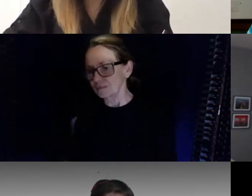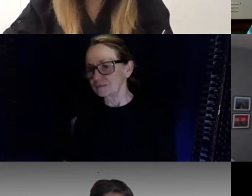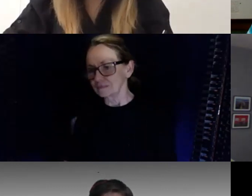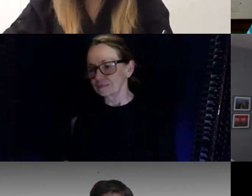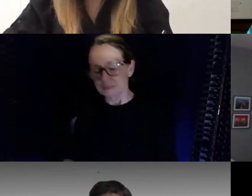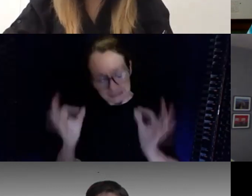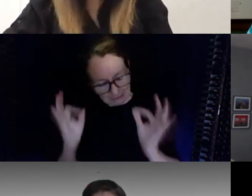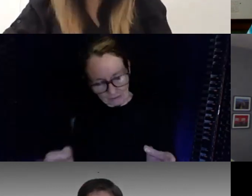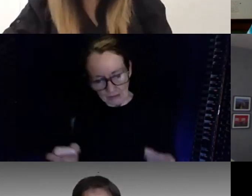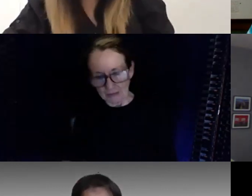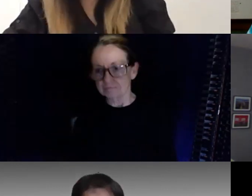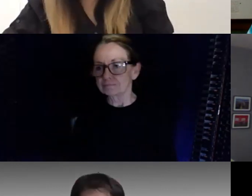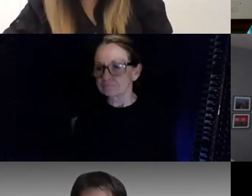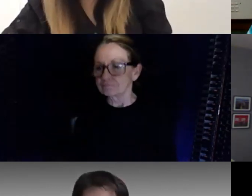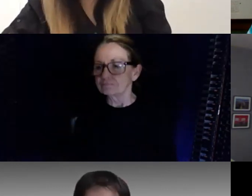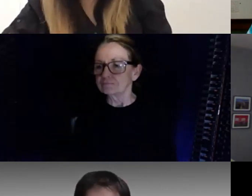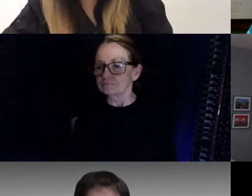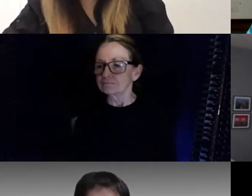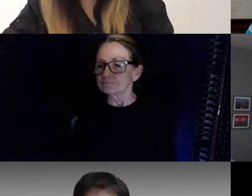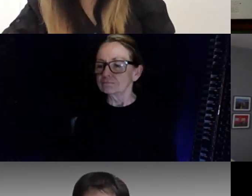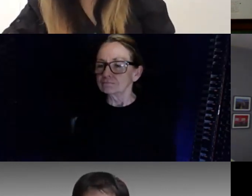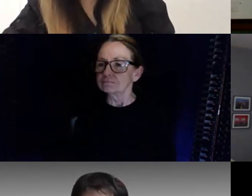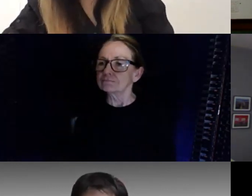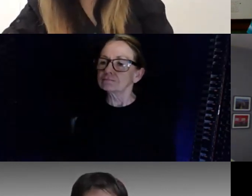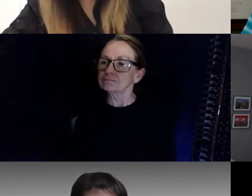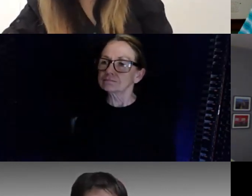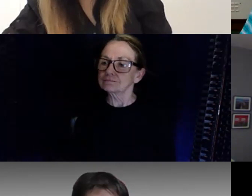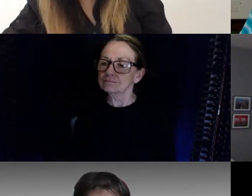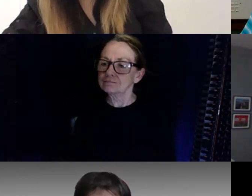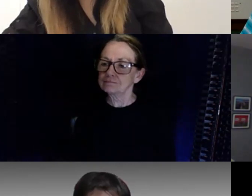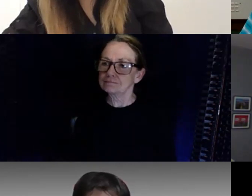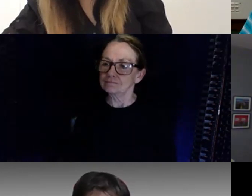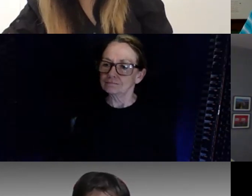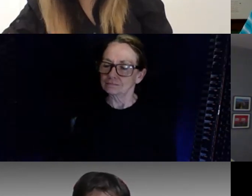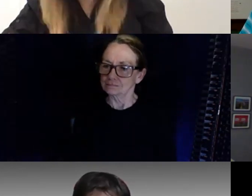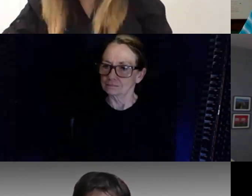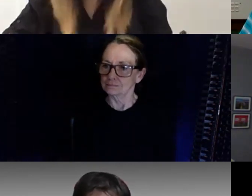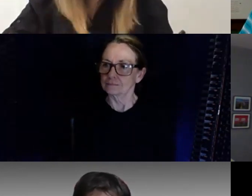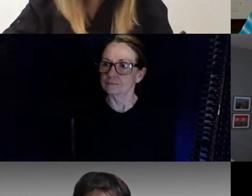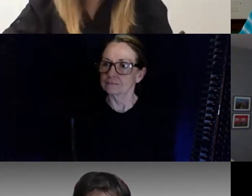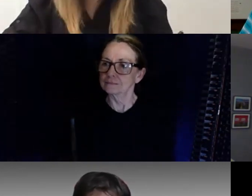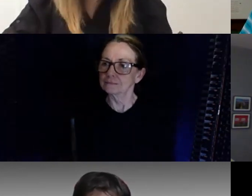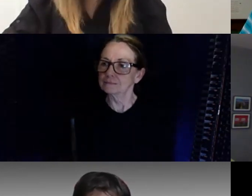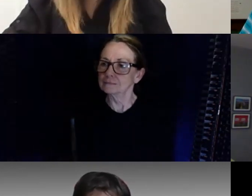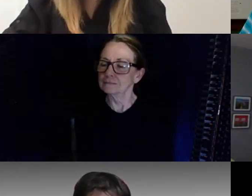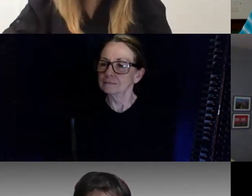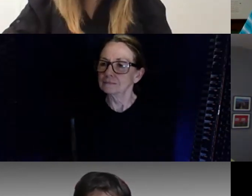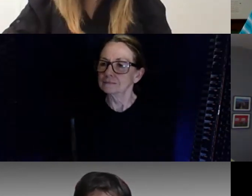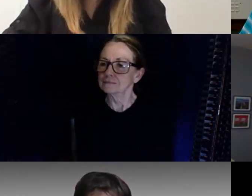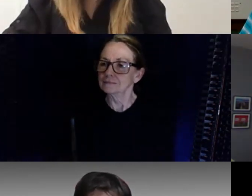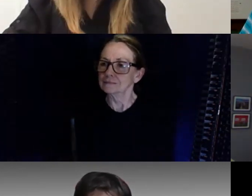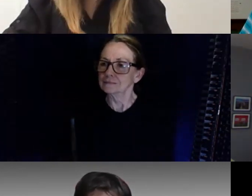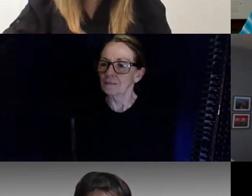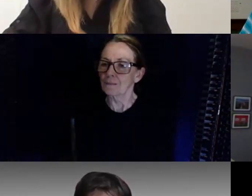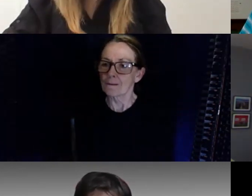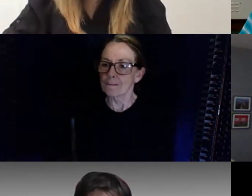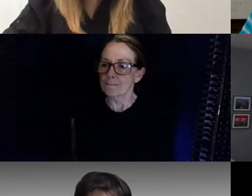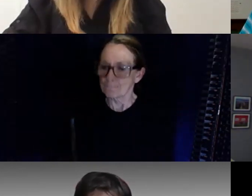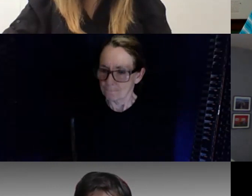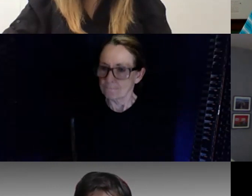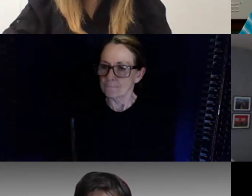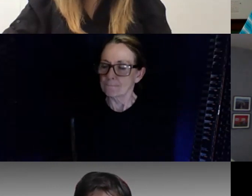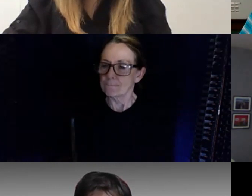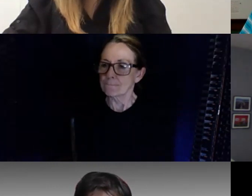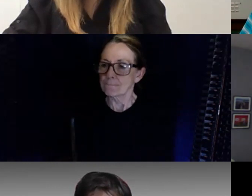GREAT IDEA. GREAT IDEA.